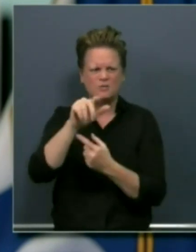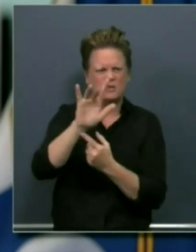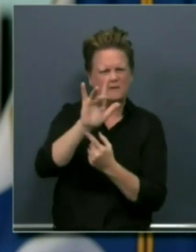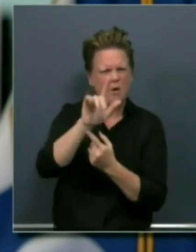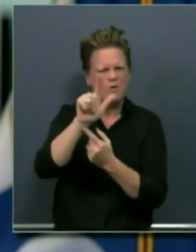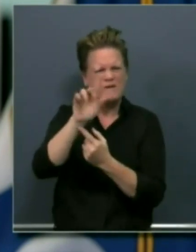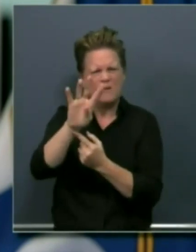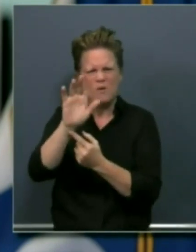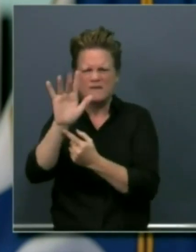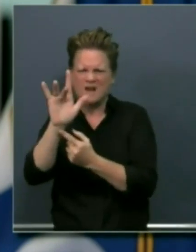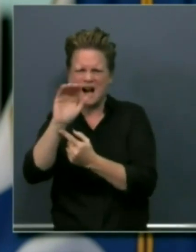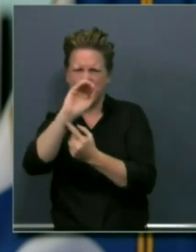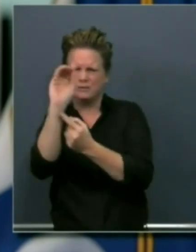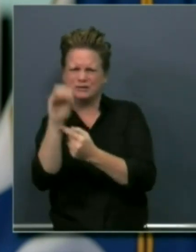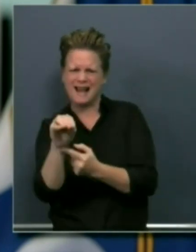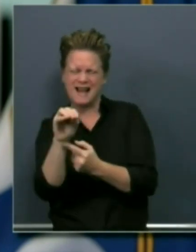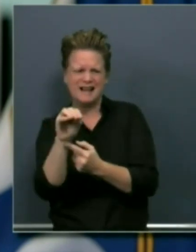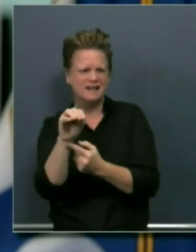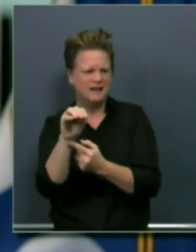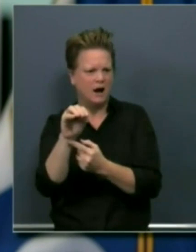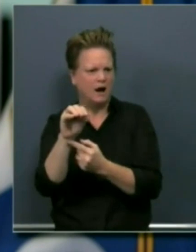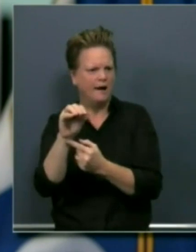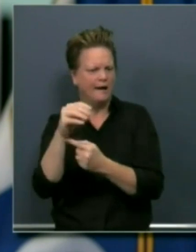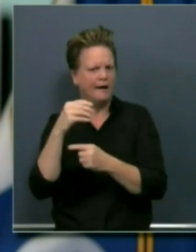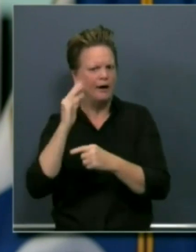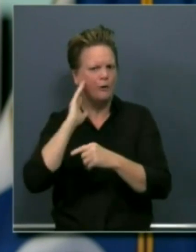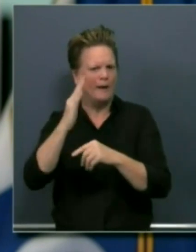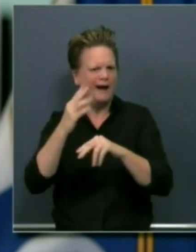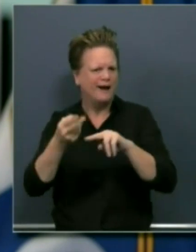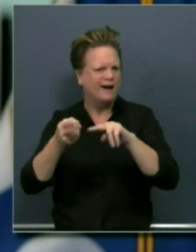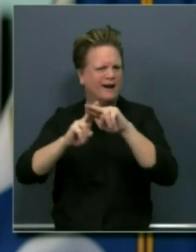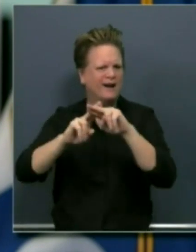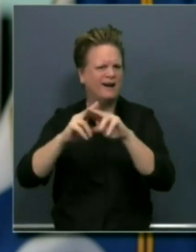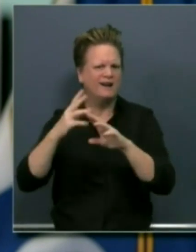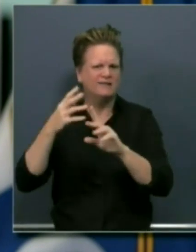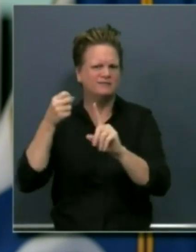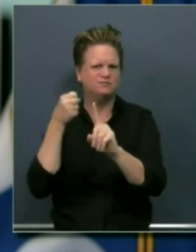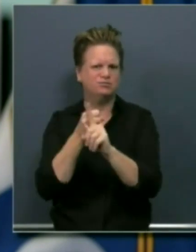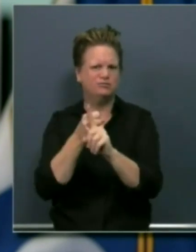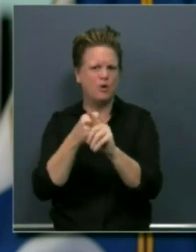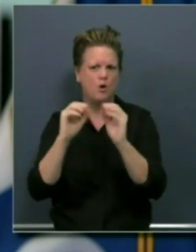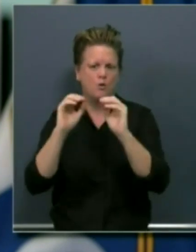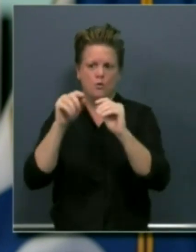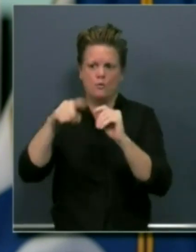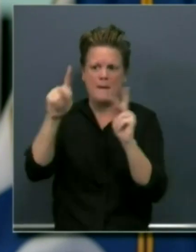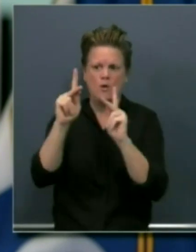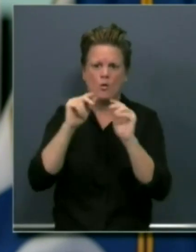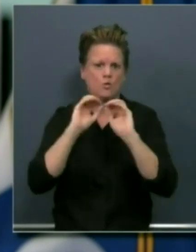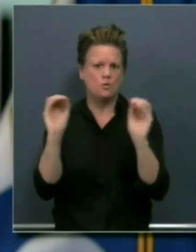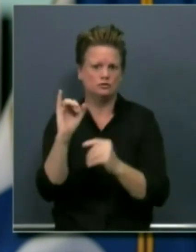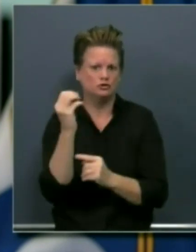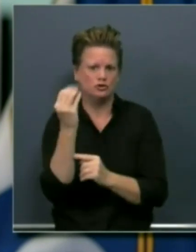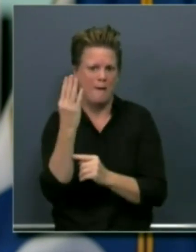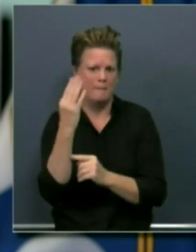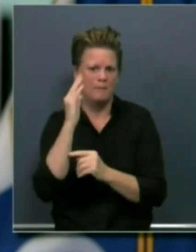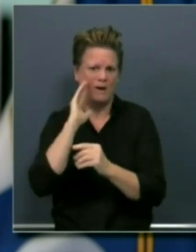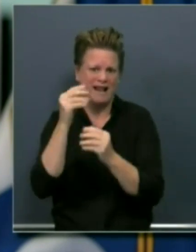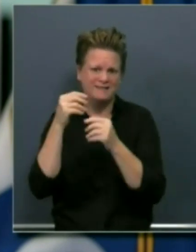SAYS. LARGE PERCENT. GETTING CLOSER TO 20. 2, 3, 4, 5%.